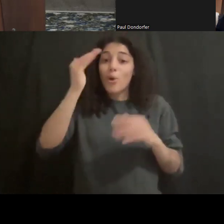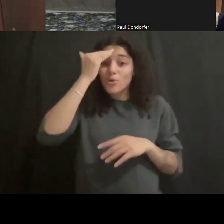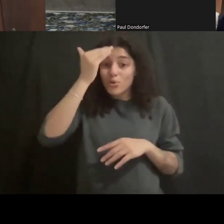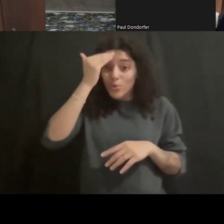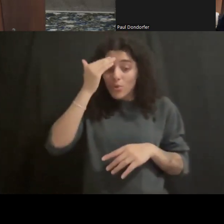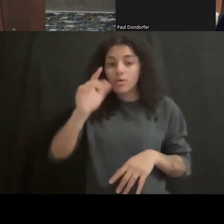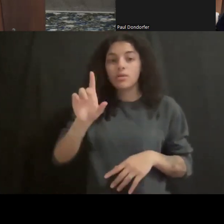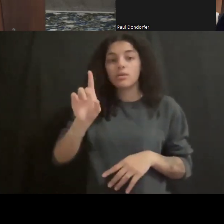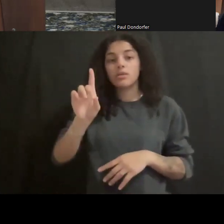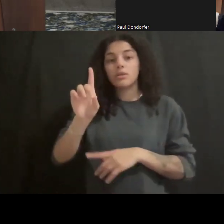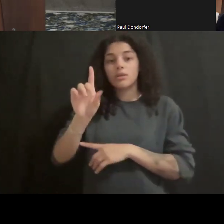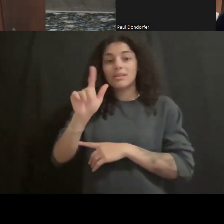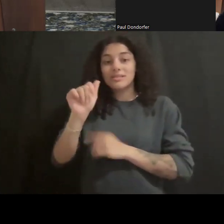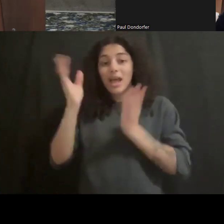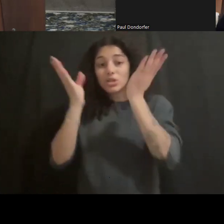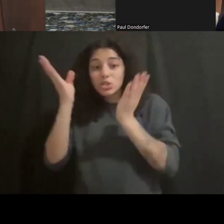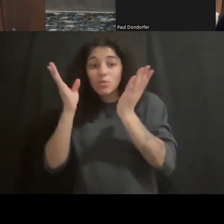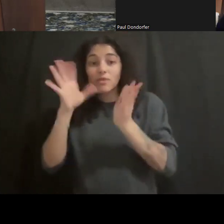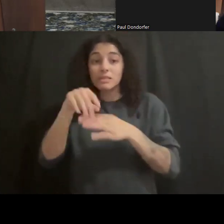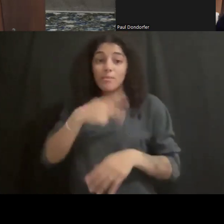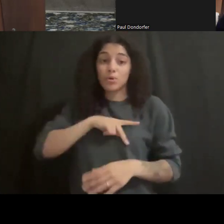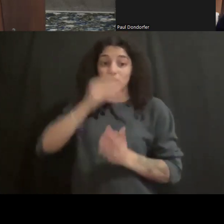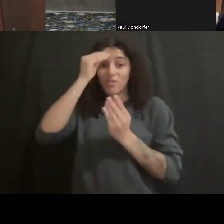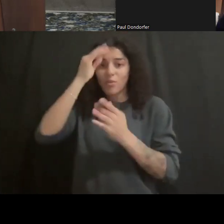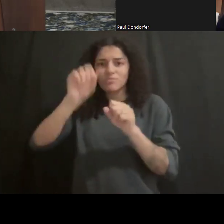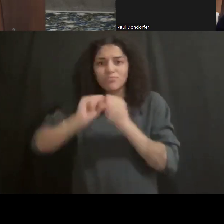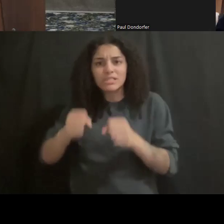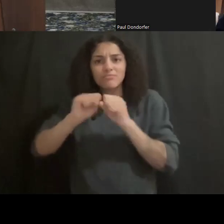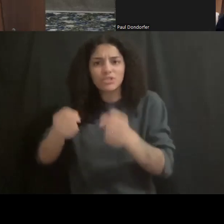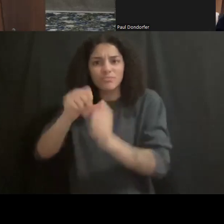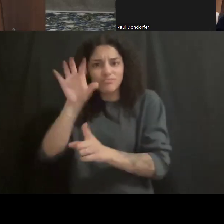being attacked and breached every hour of the day This brave new world of constant